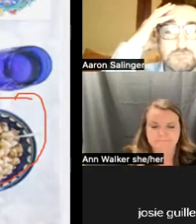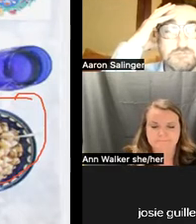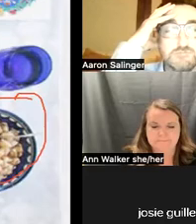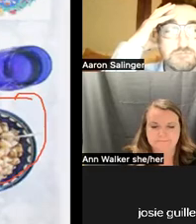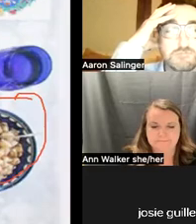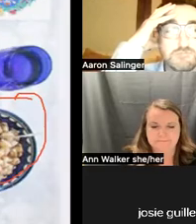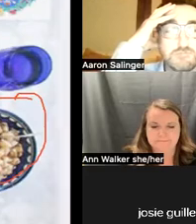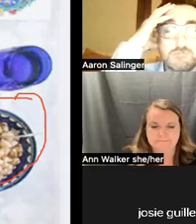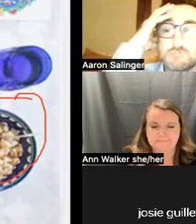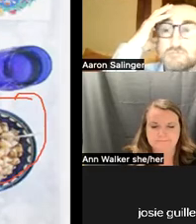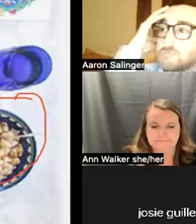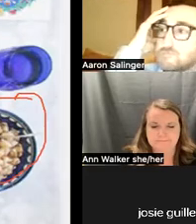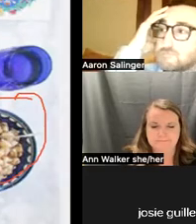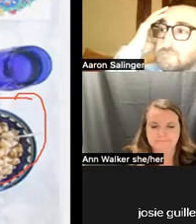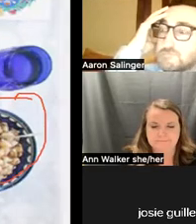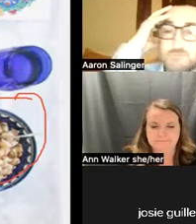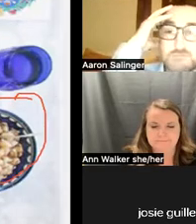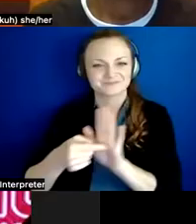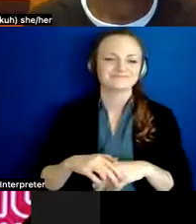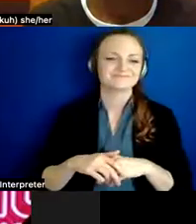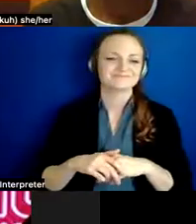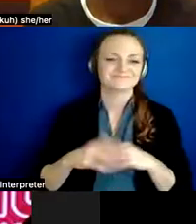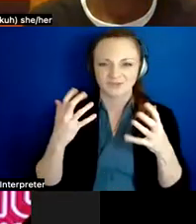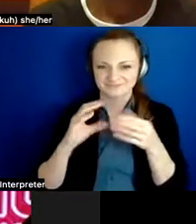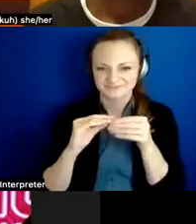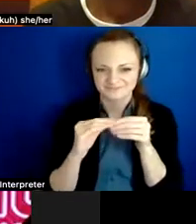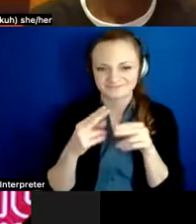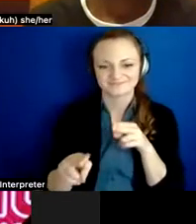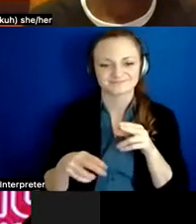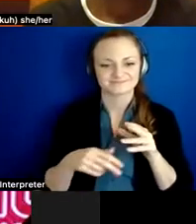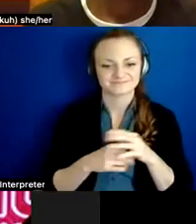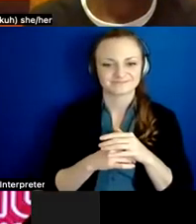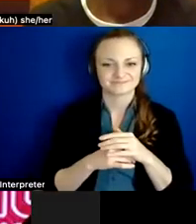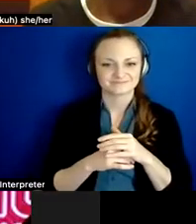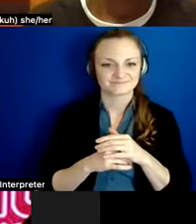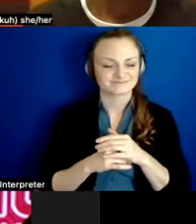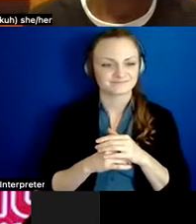just tell you really quickly. 20:05:28 That what a my memories is My grandfather